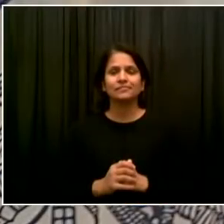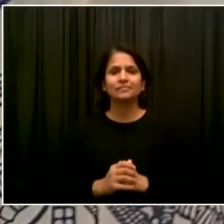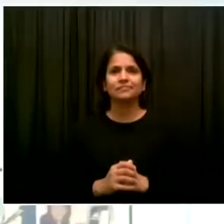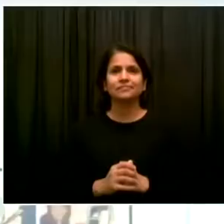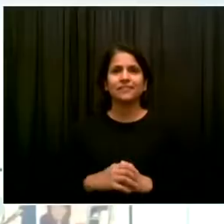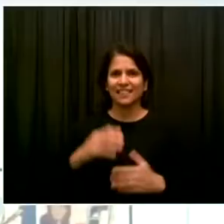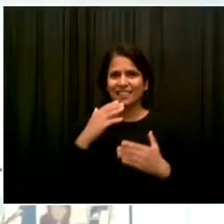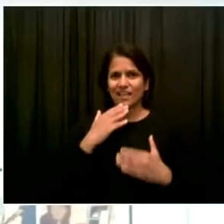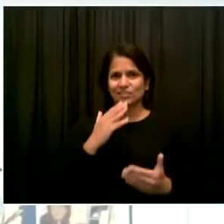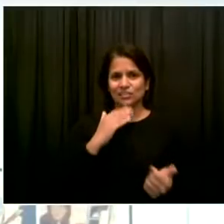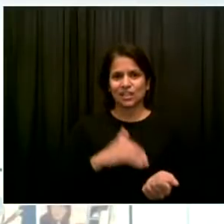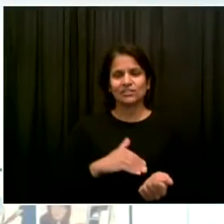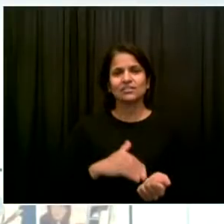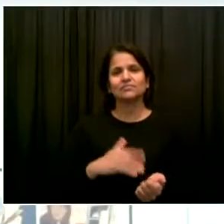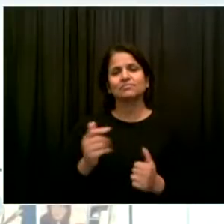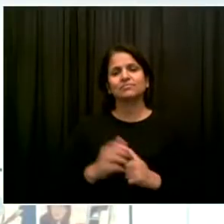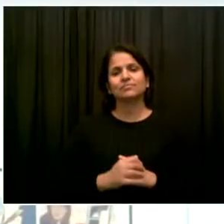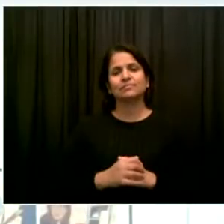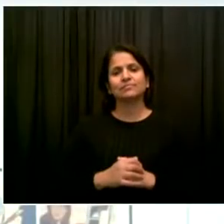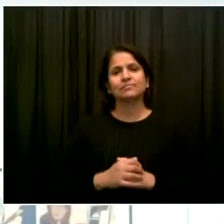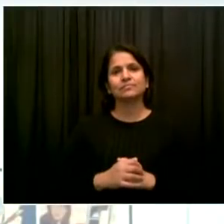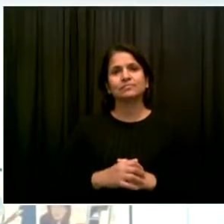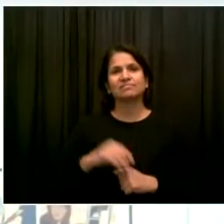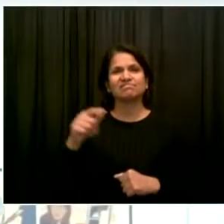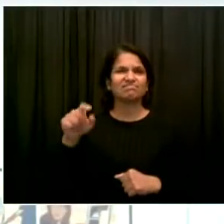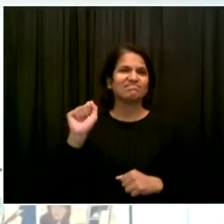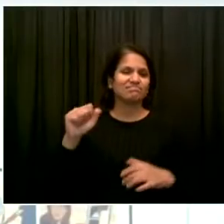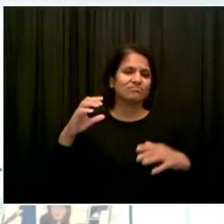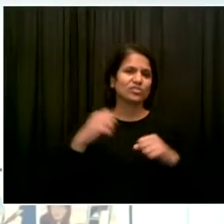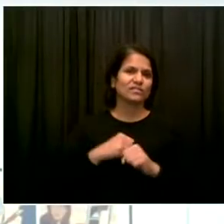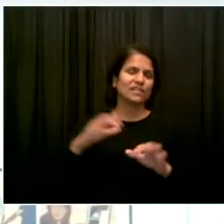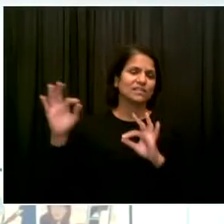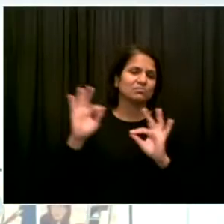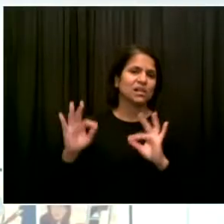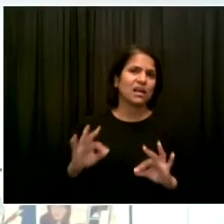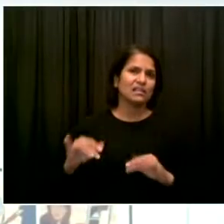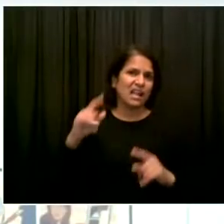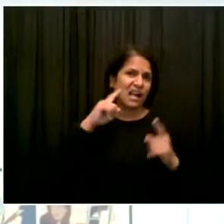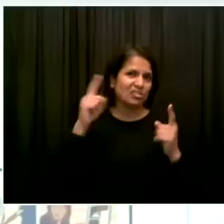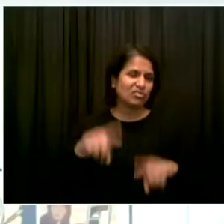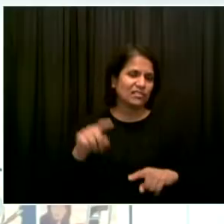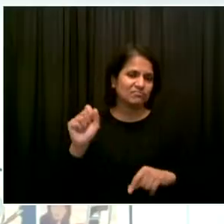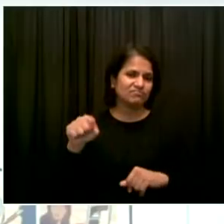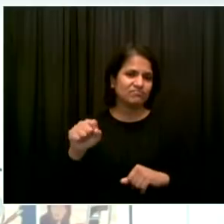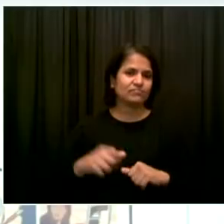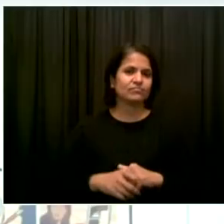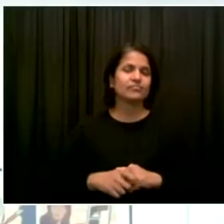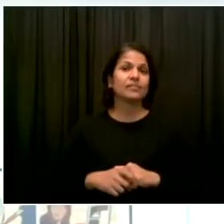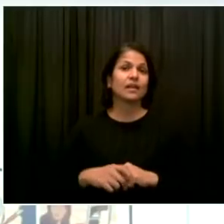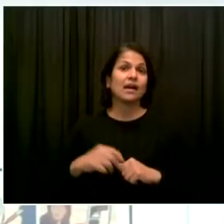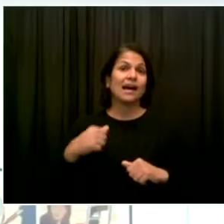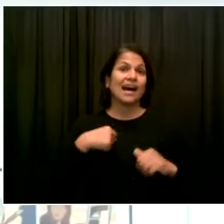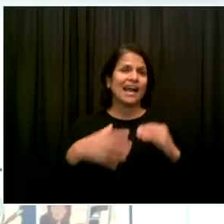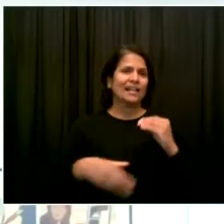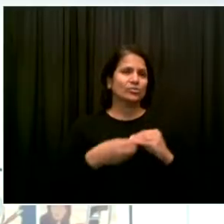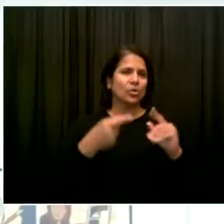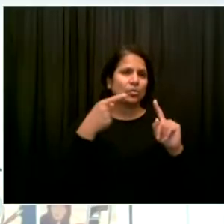COLLEAGUE DR. CHOKSHI. THANK YOU DR. KATZ.